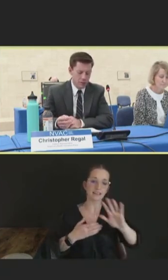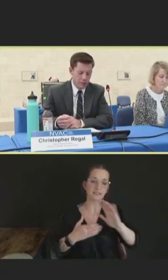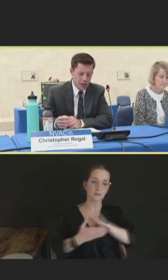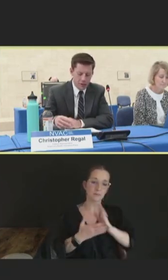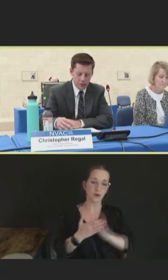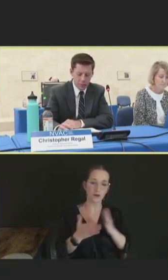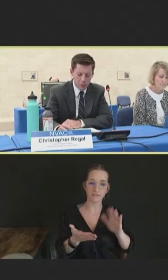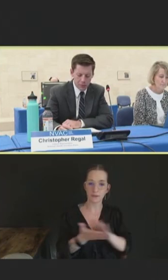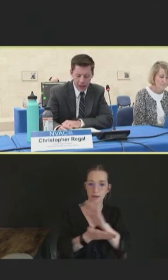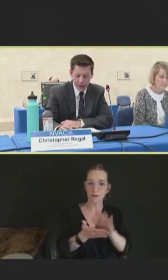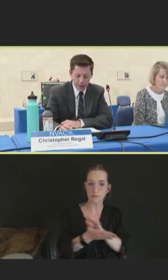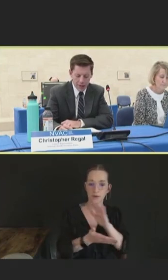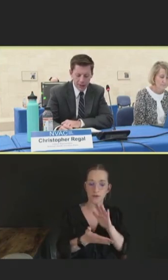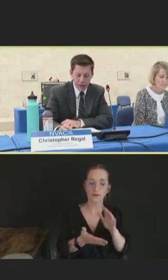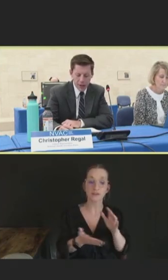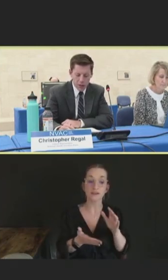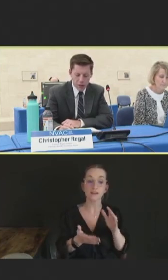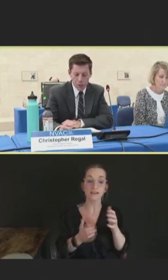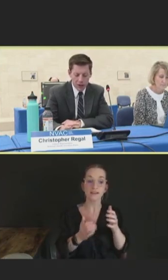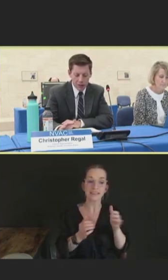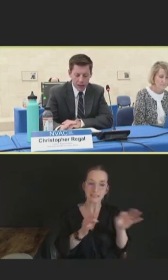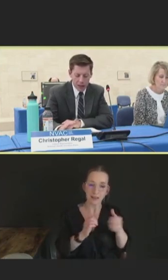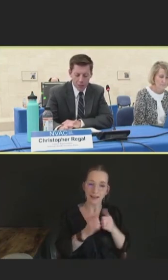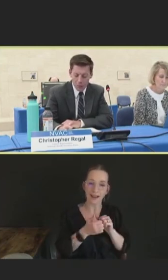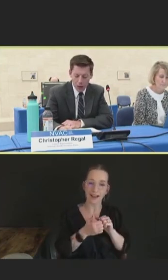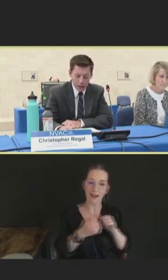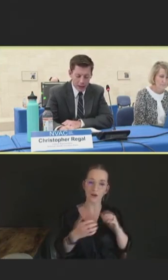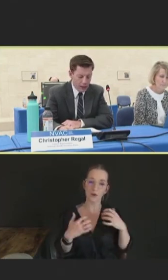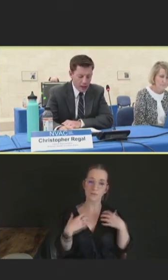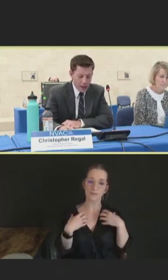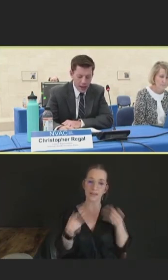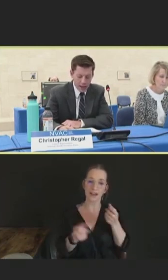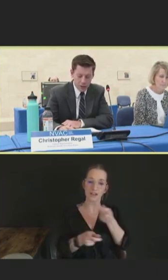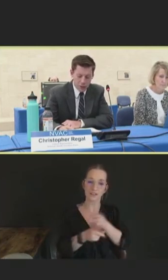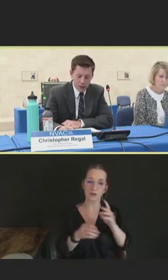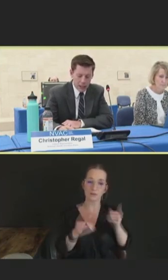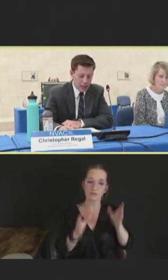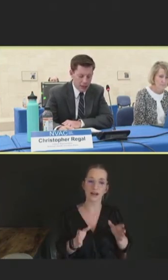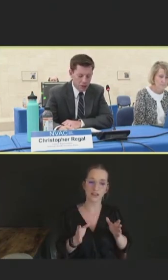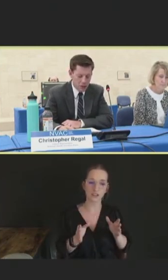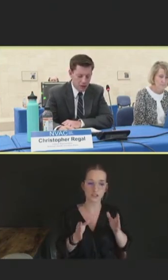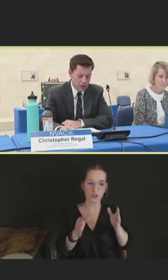providers are improving access to preventive care broadly and doing what they can to encourage